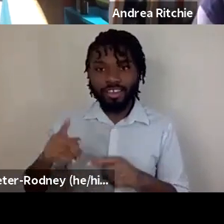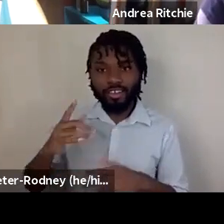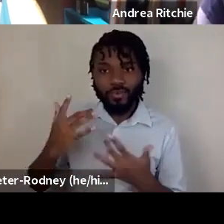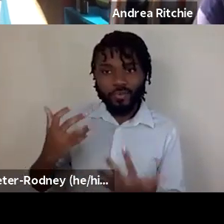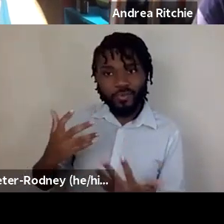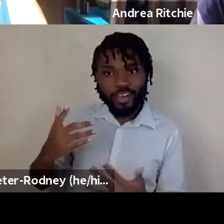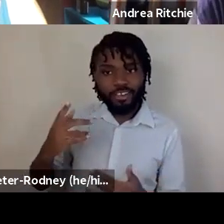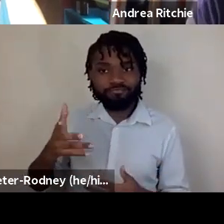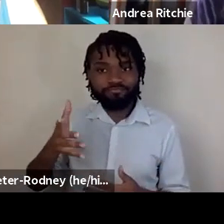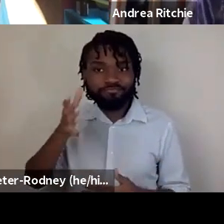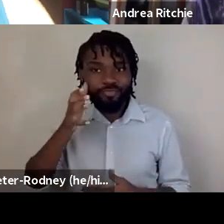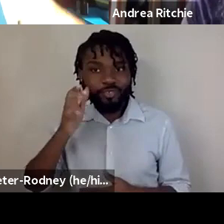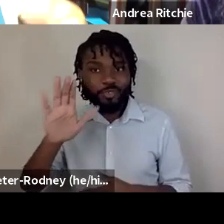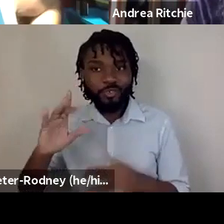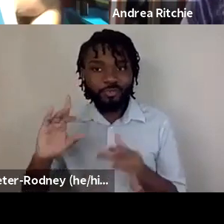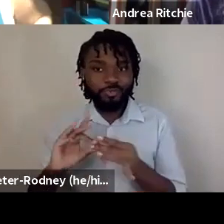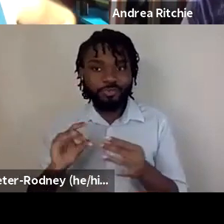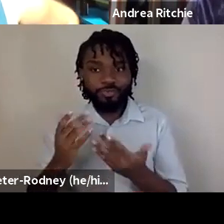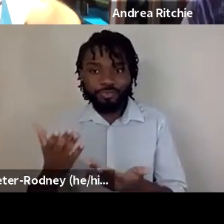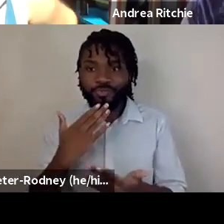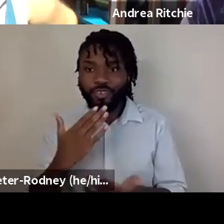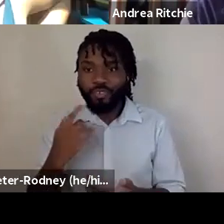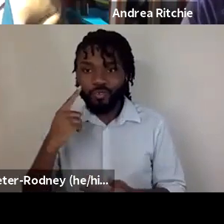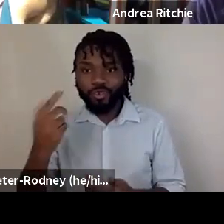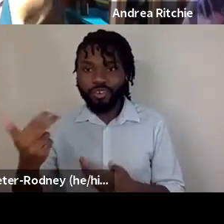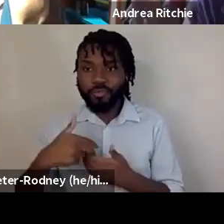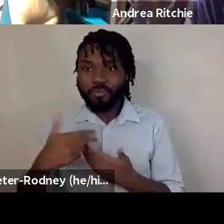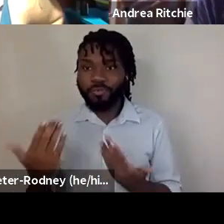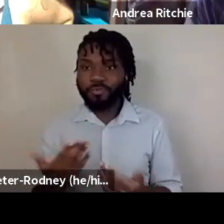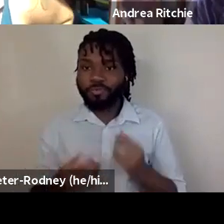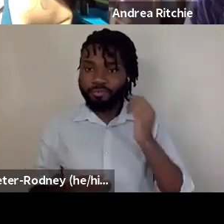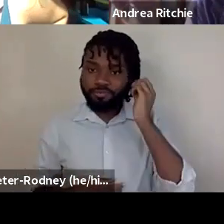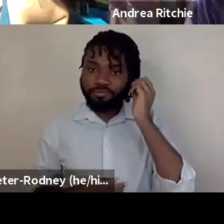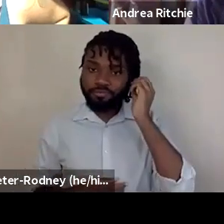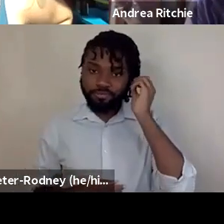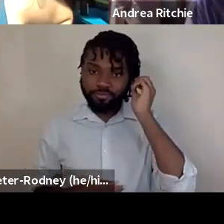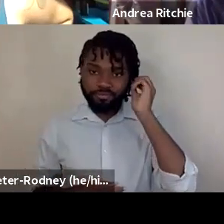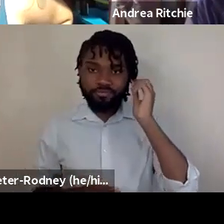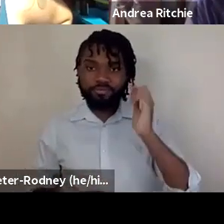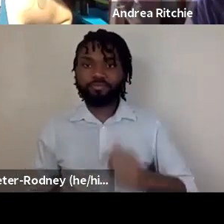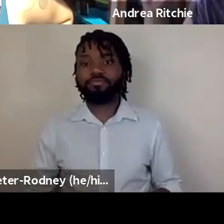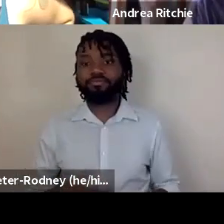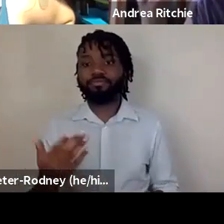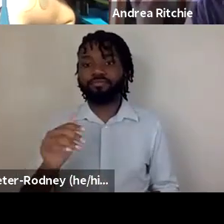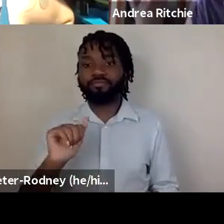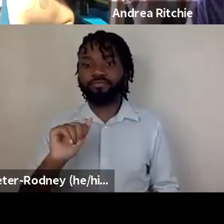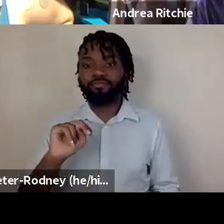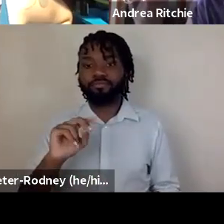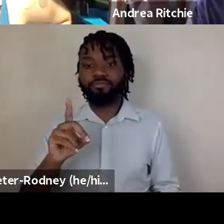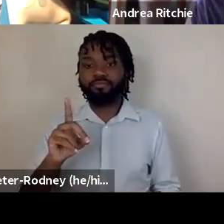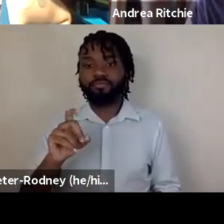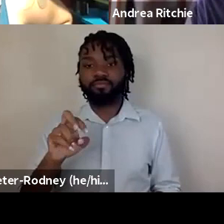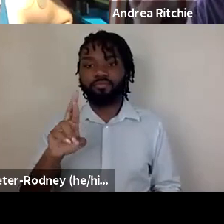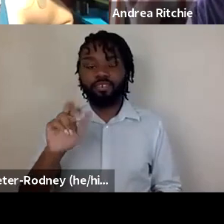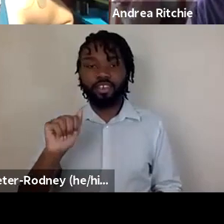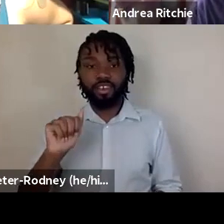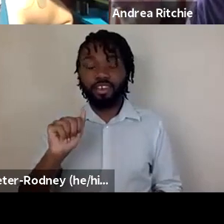Thank you for being here. Thank you. I just wrote down yet another mind blowing thing